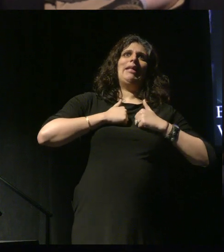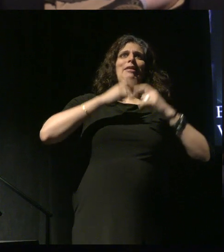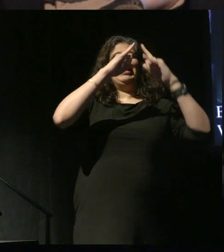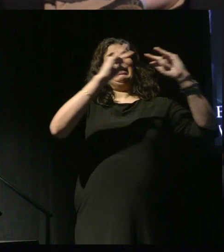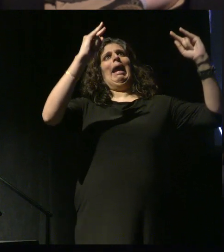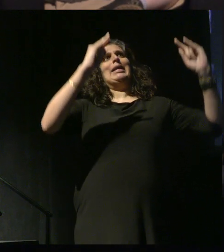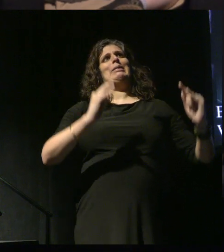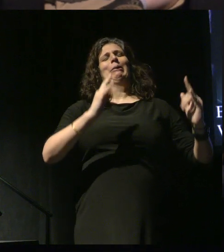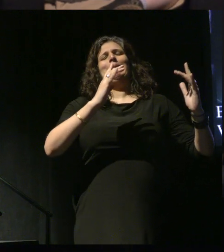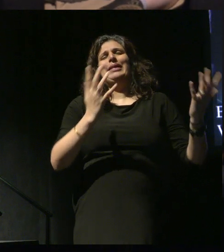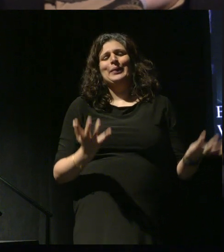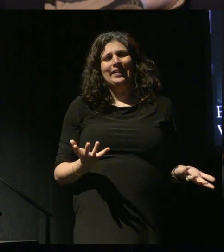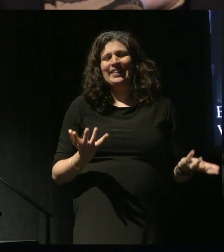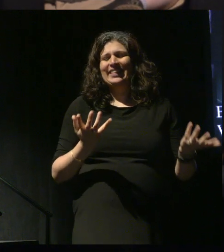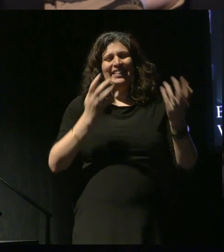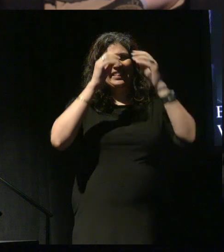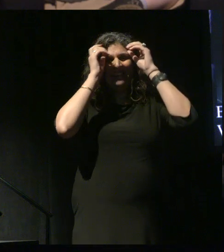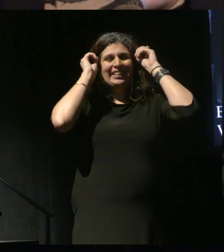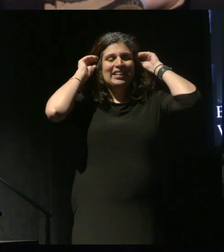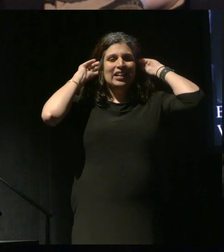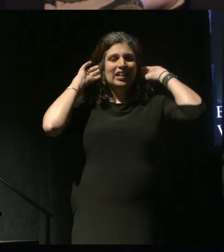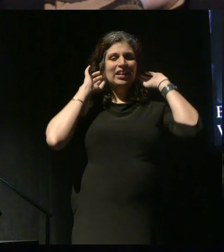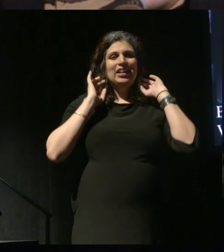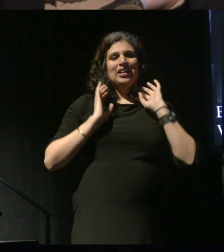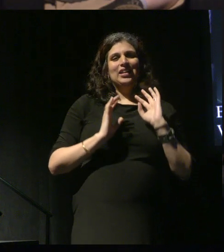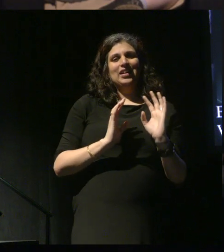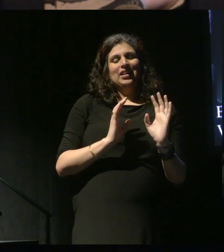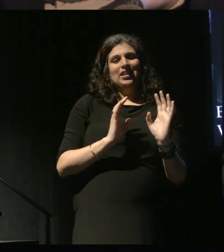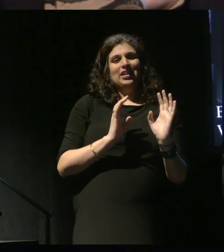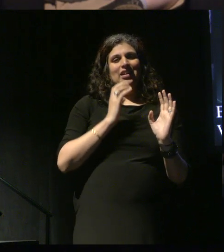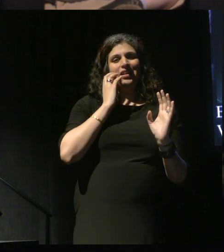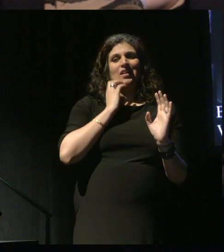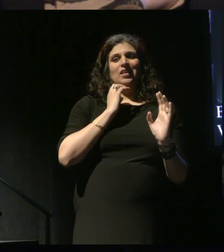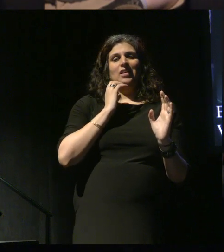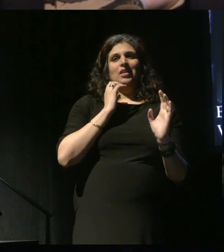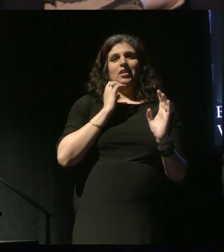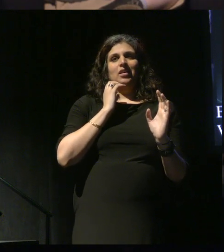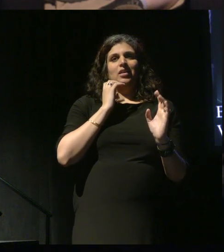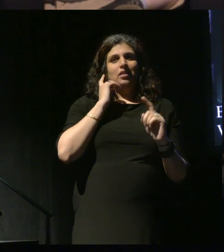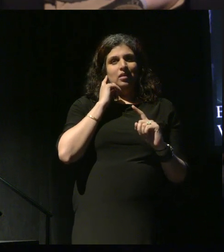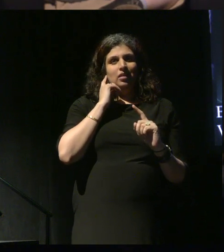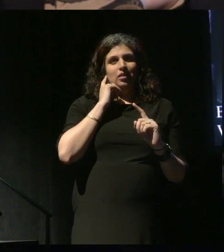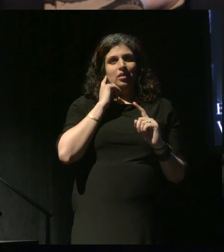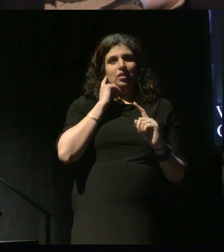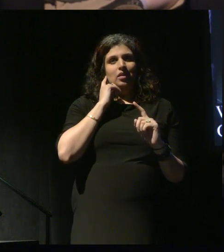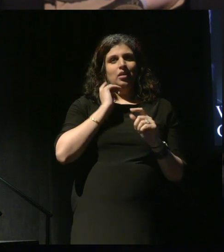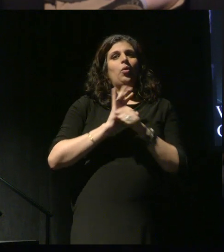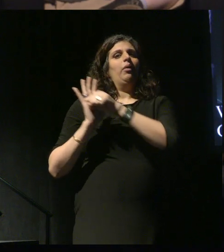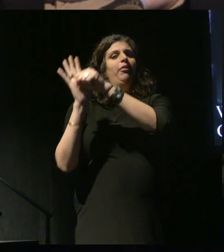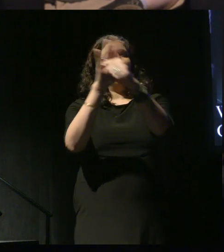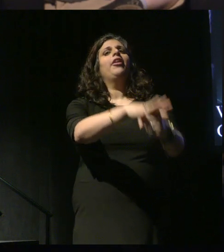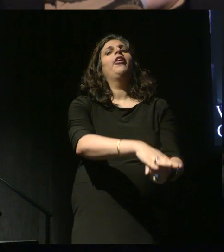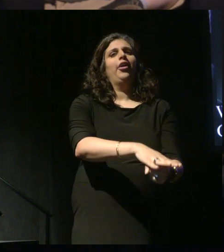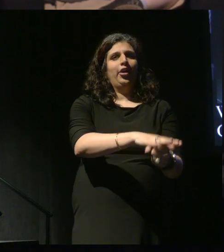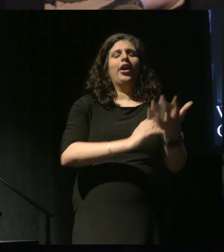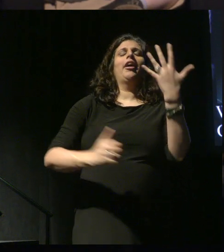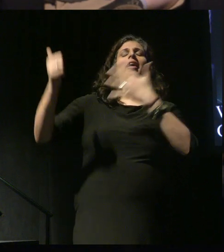are you know enacting oppressive ideology from on high people be beyond my reach. And so I started writing these letters